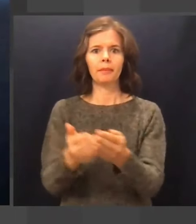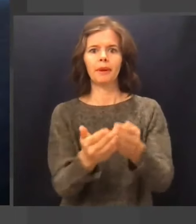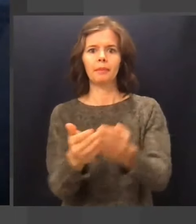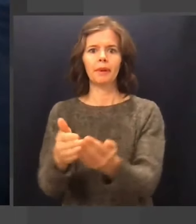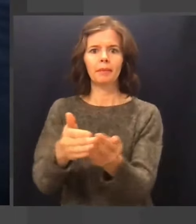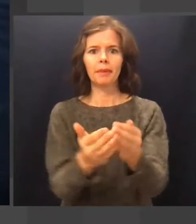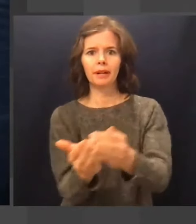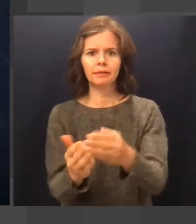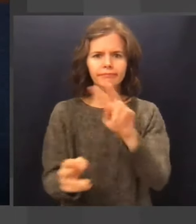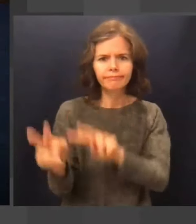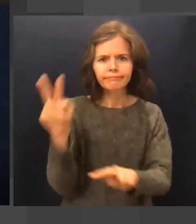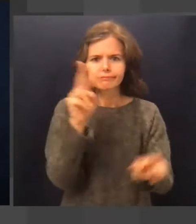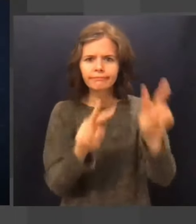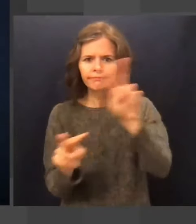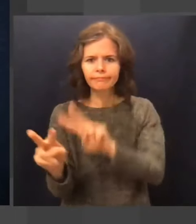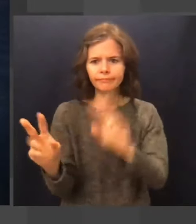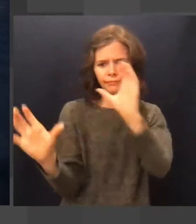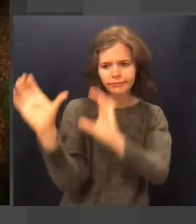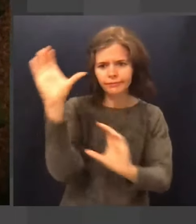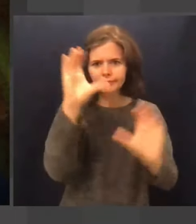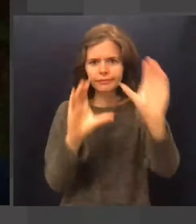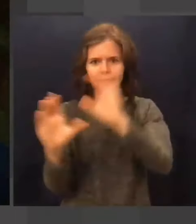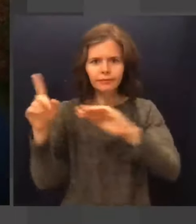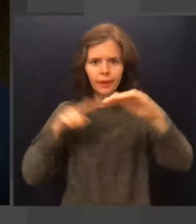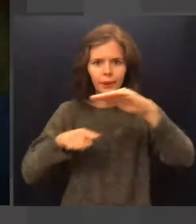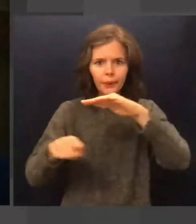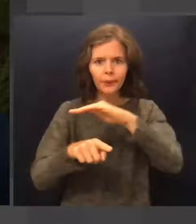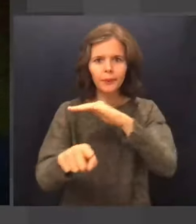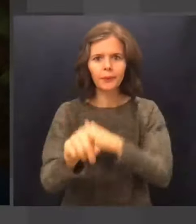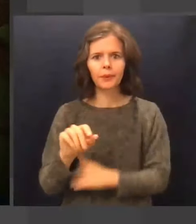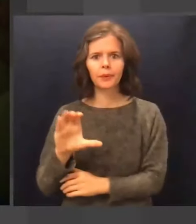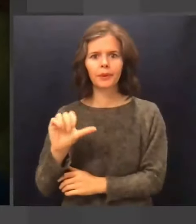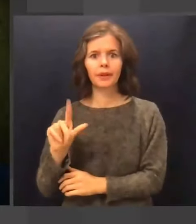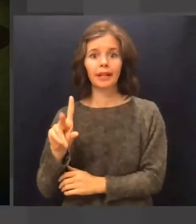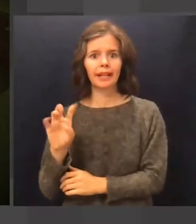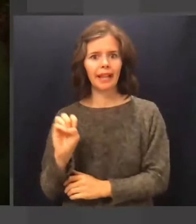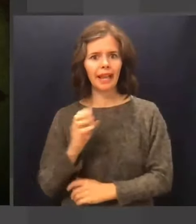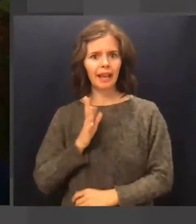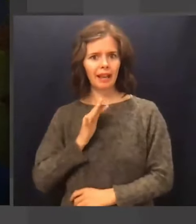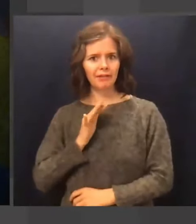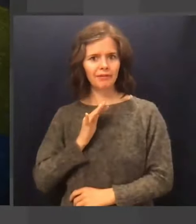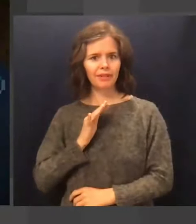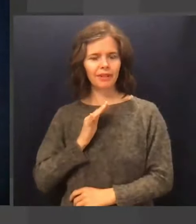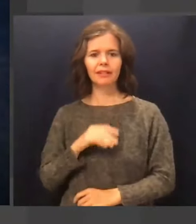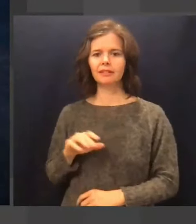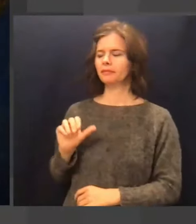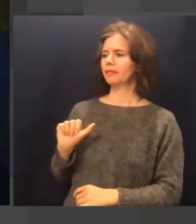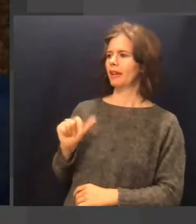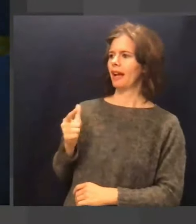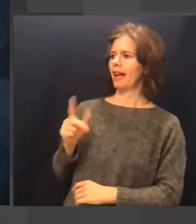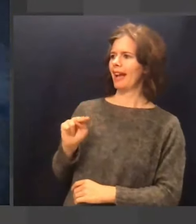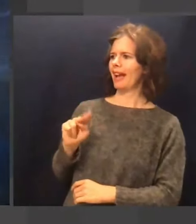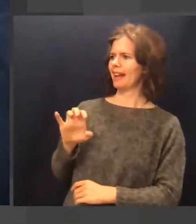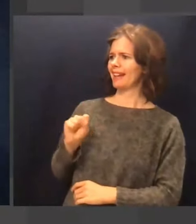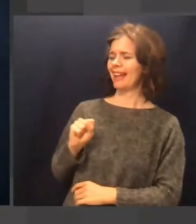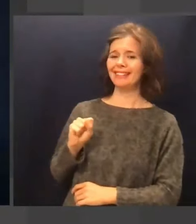IS SUCH AN EXCITING OPPORTUNITY